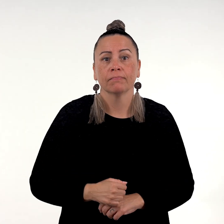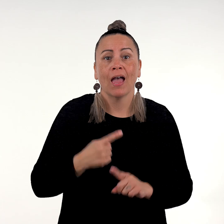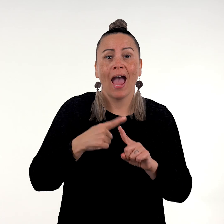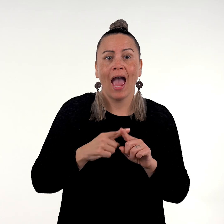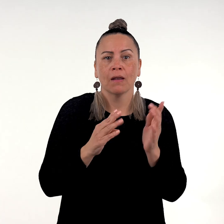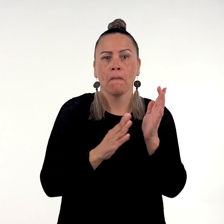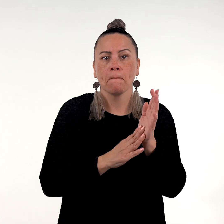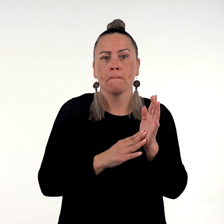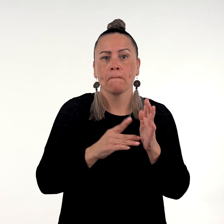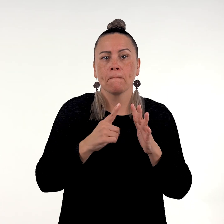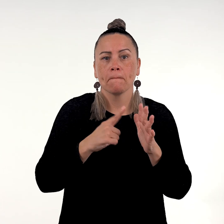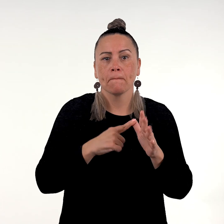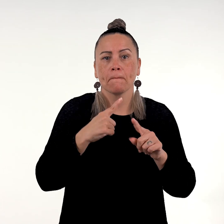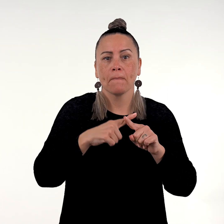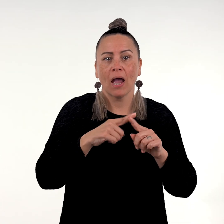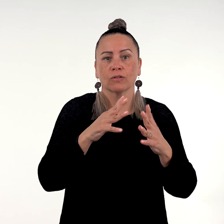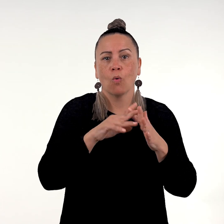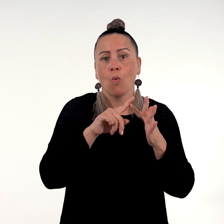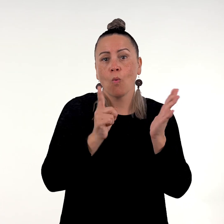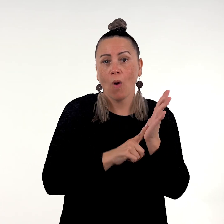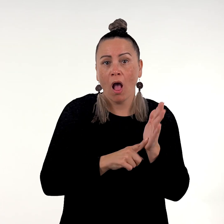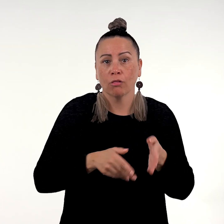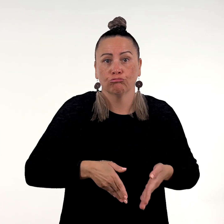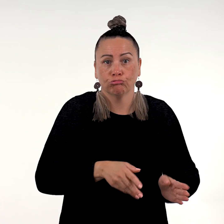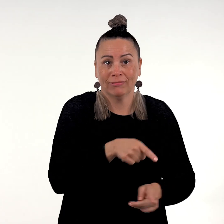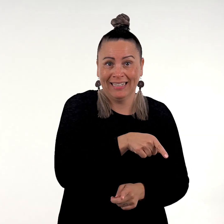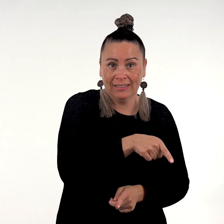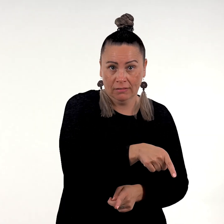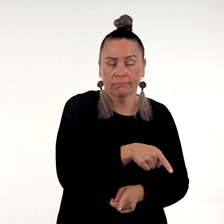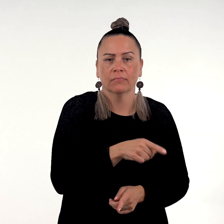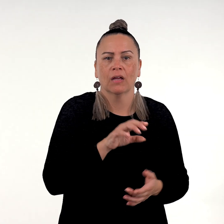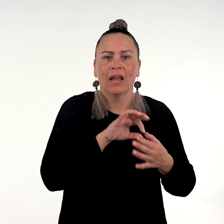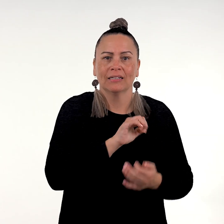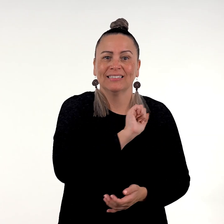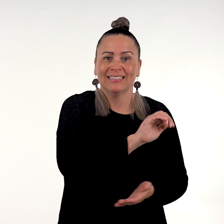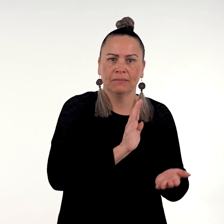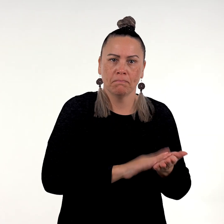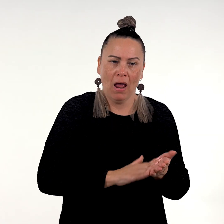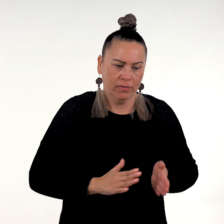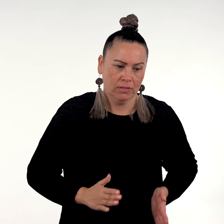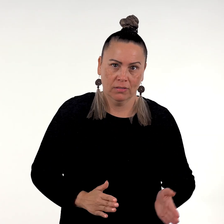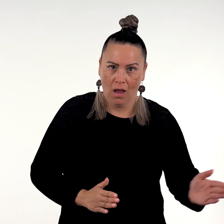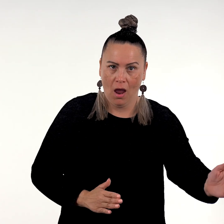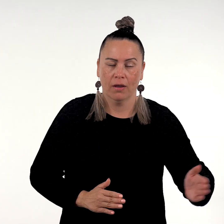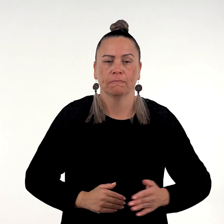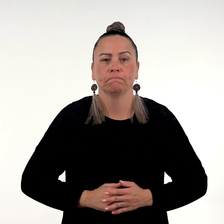and Yapalika/Maxwell Creek, through his mother.